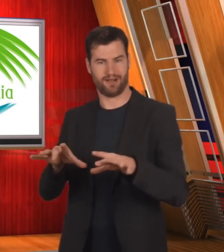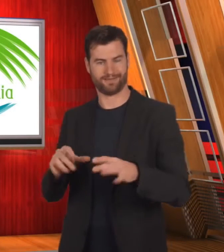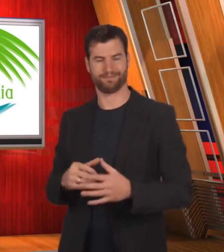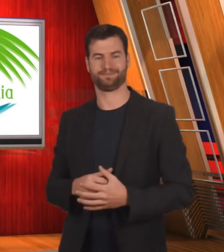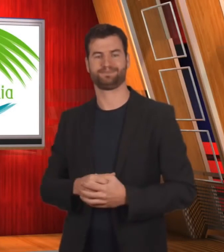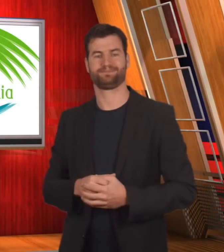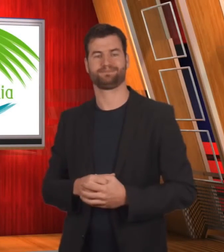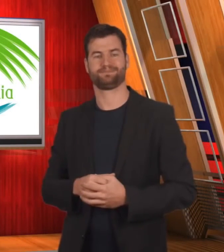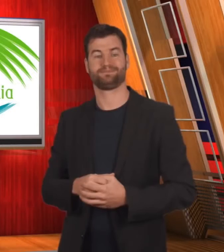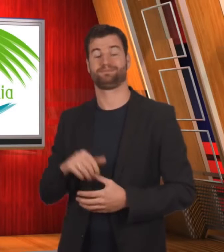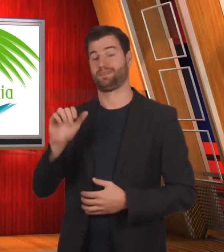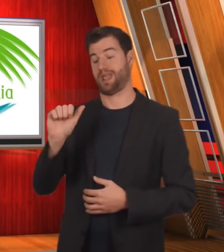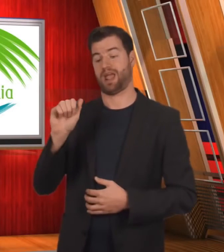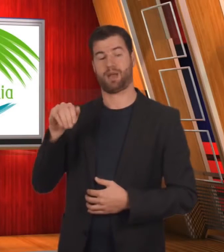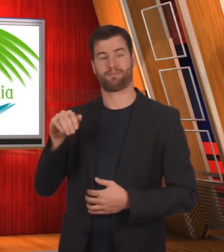2005.